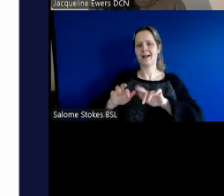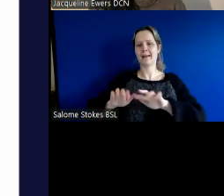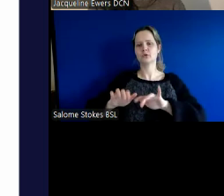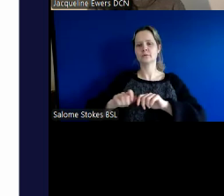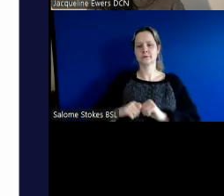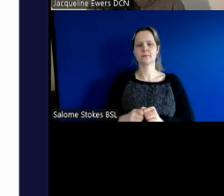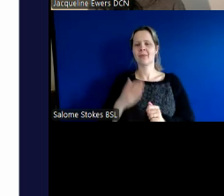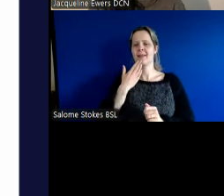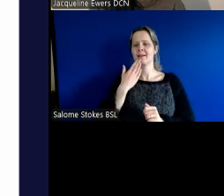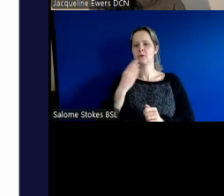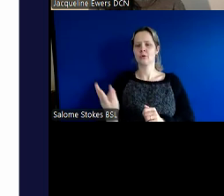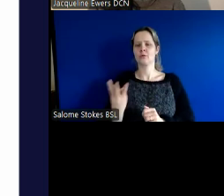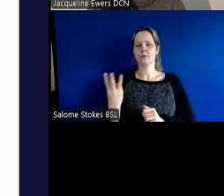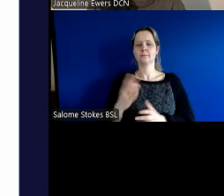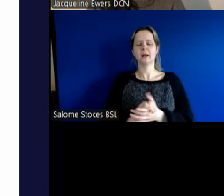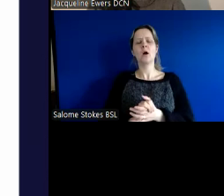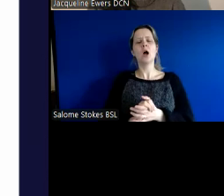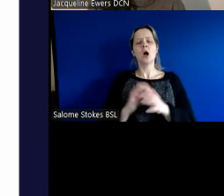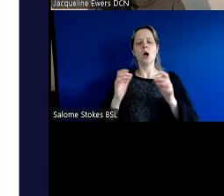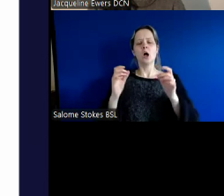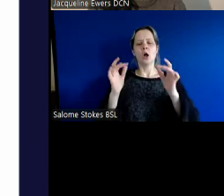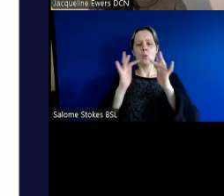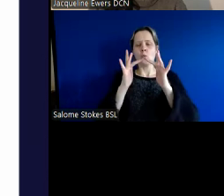The webinar is being recorded, and it'll be available